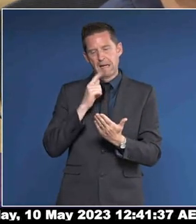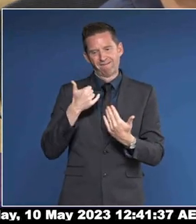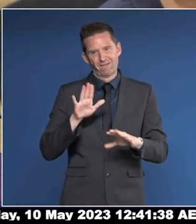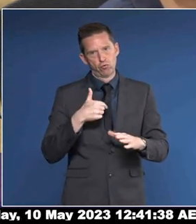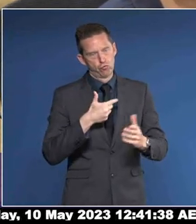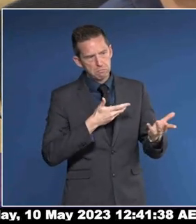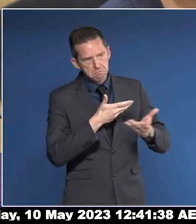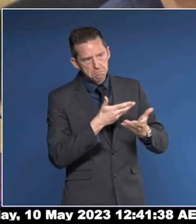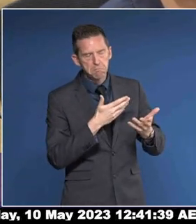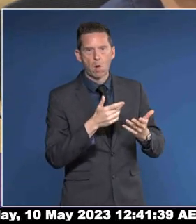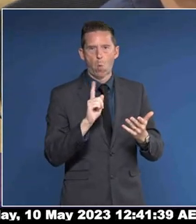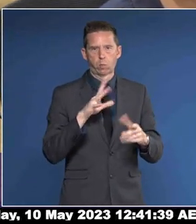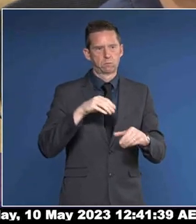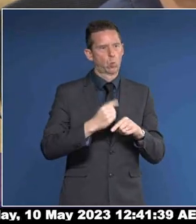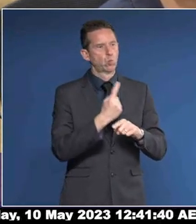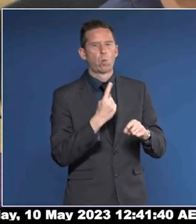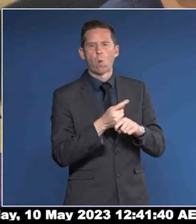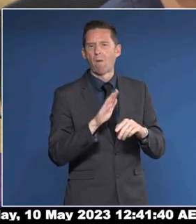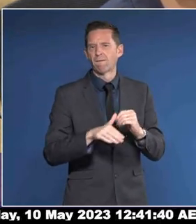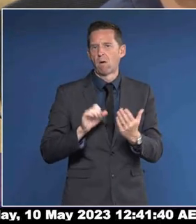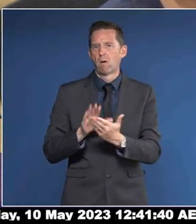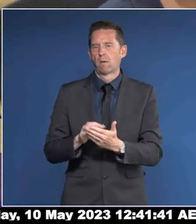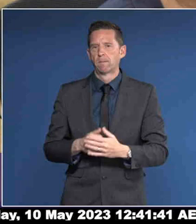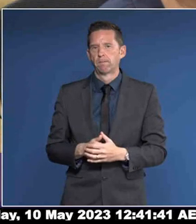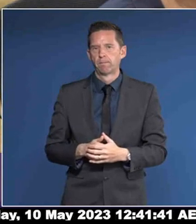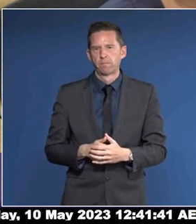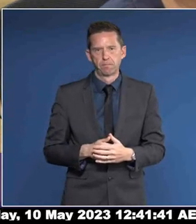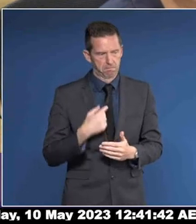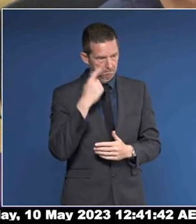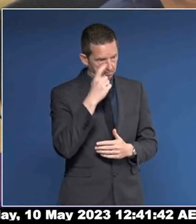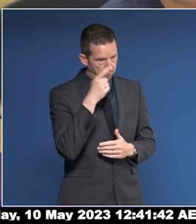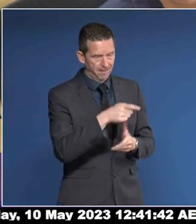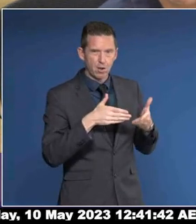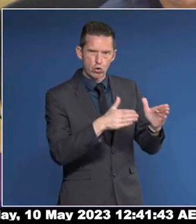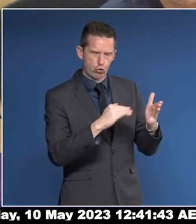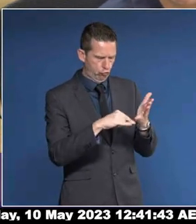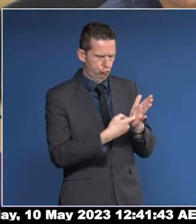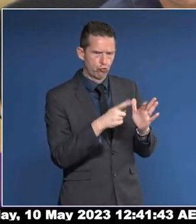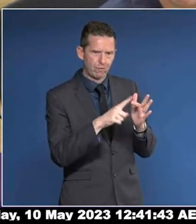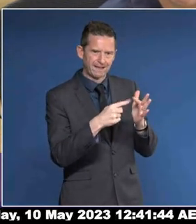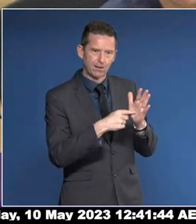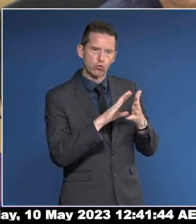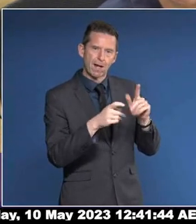of that engagement. MS EASTMAN: And would a street check be done by one or two police officers. MR CLARK: It could be done by an individual.